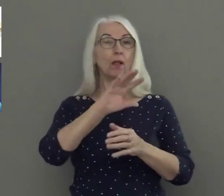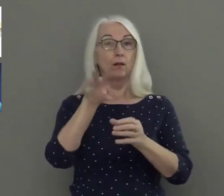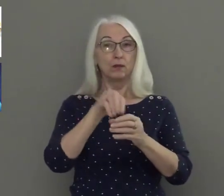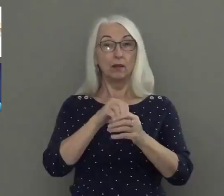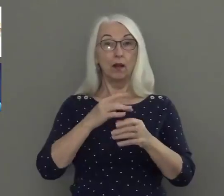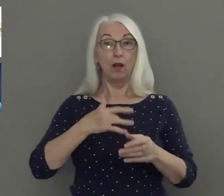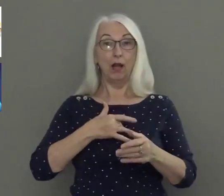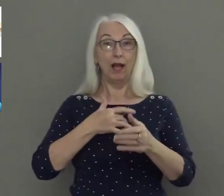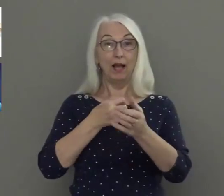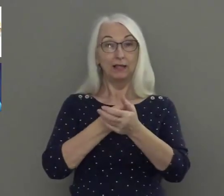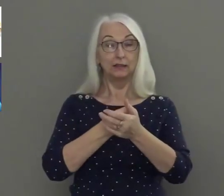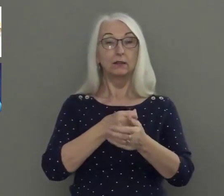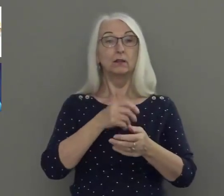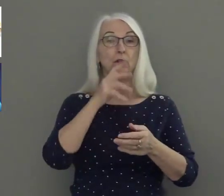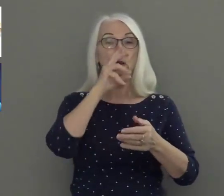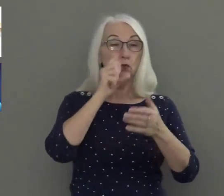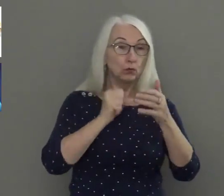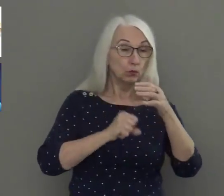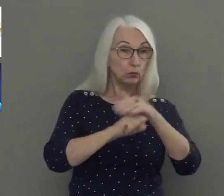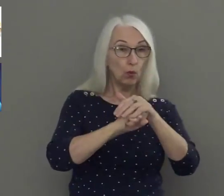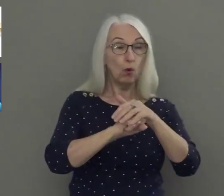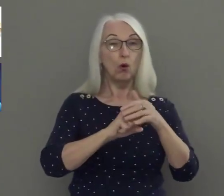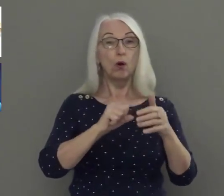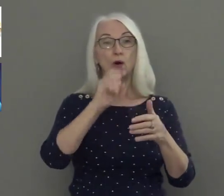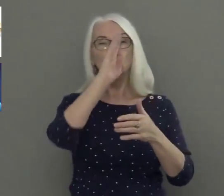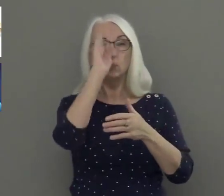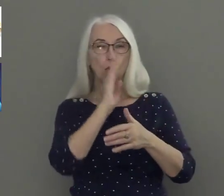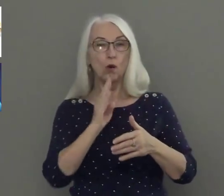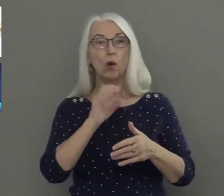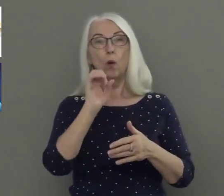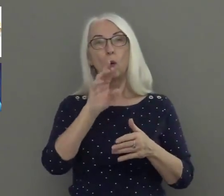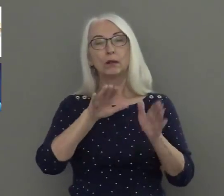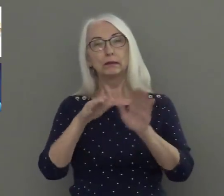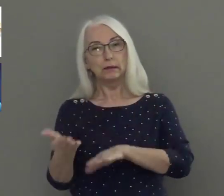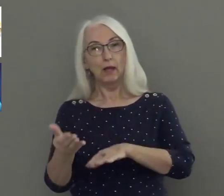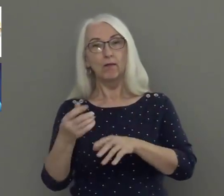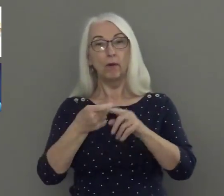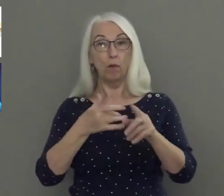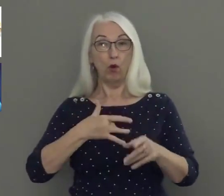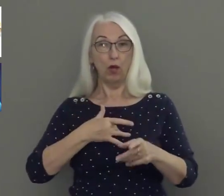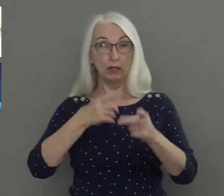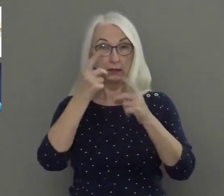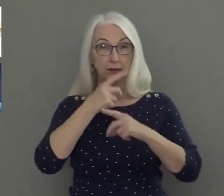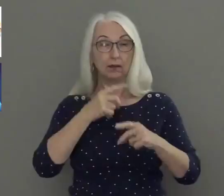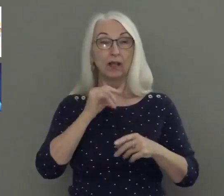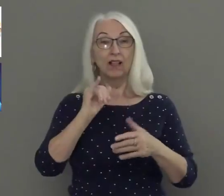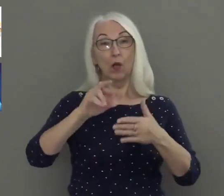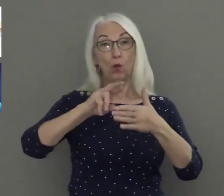including heart attacks, strokes, or death from heart disease.